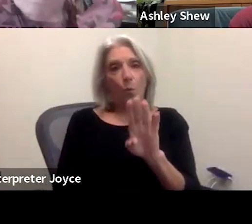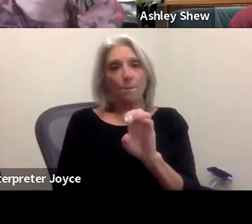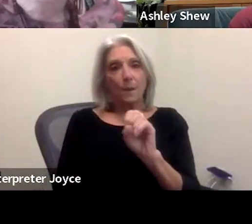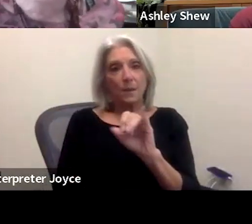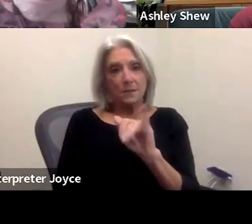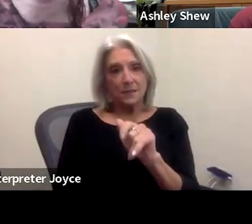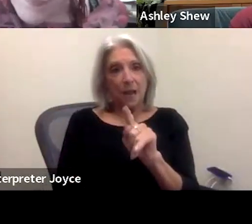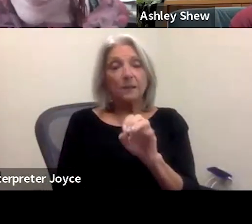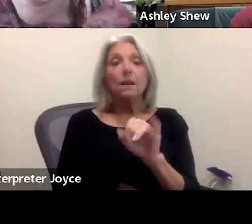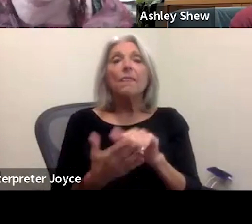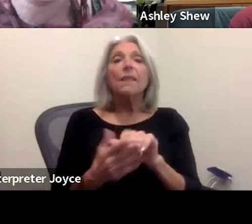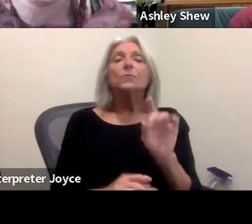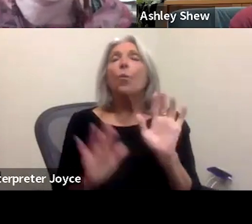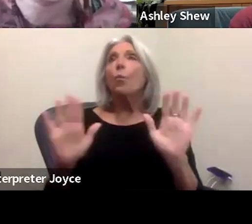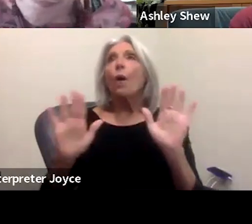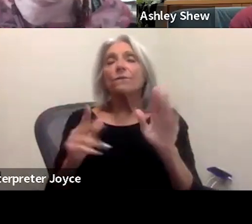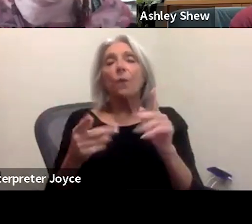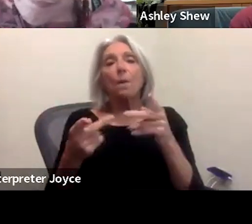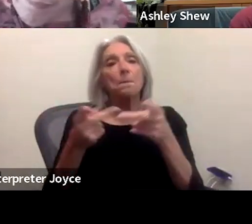that's a great place to have side conversations